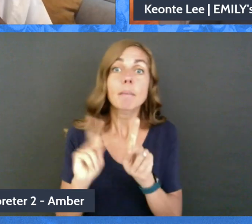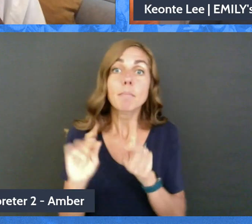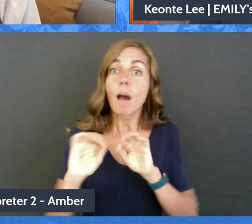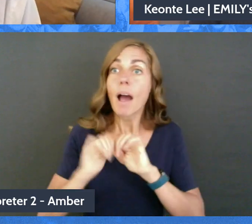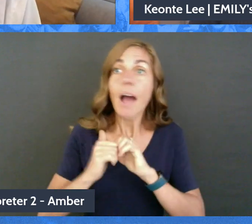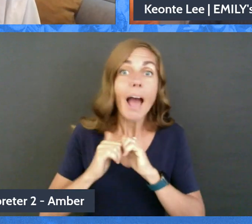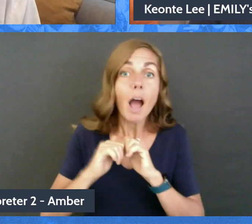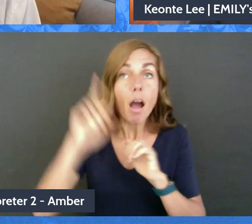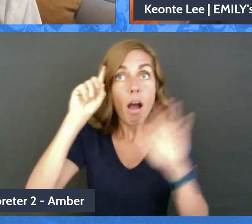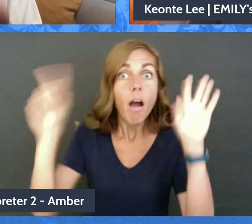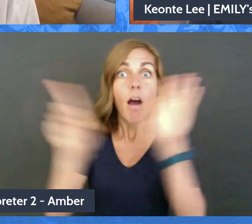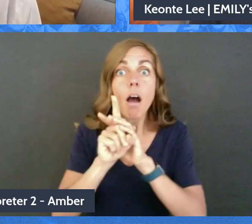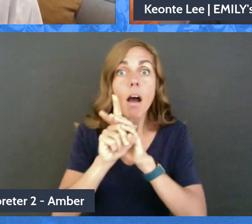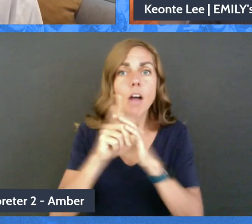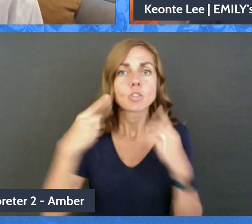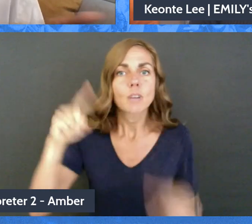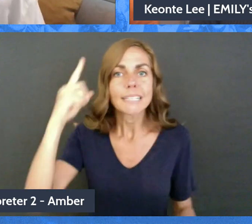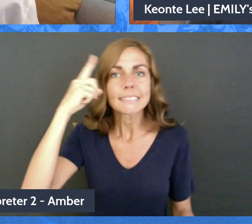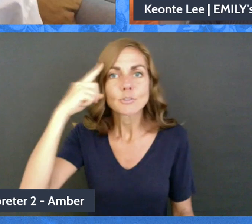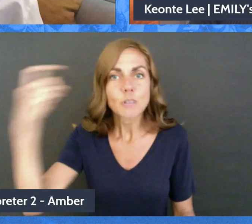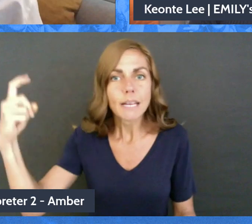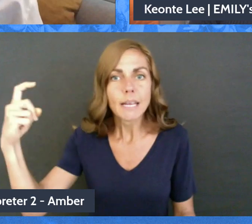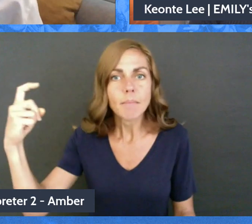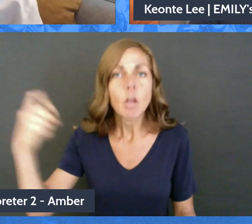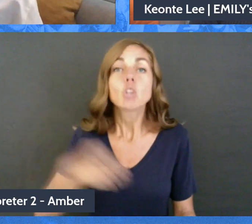That it was during sleep where she came up with this idea.